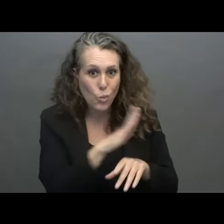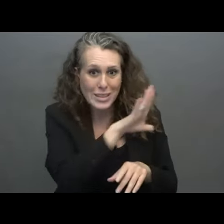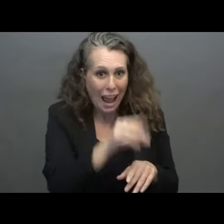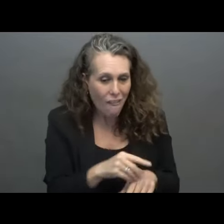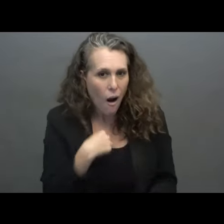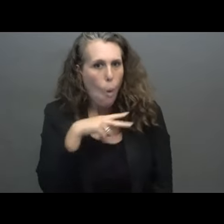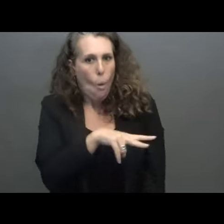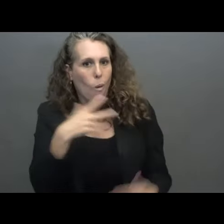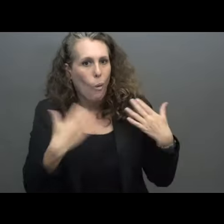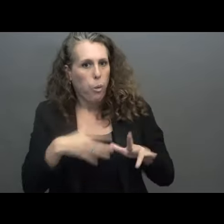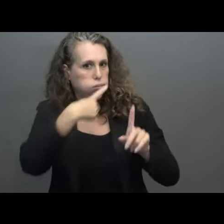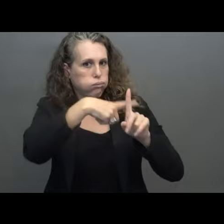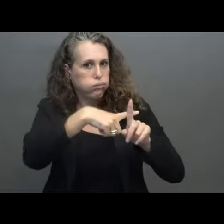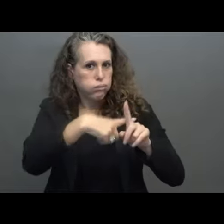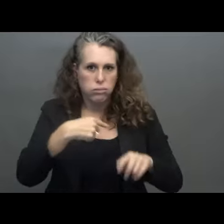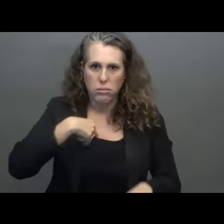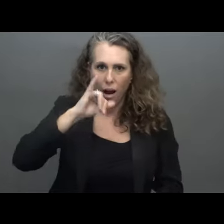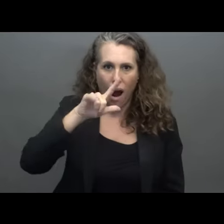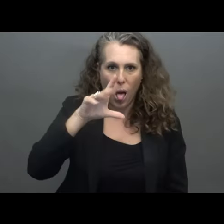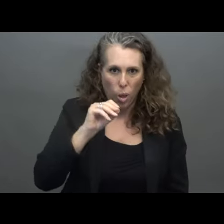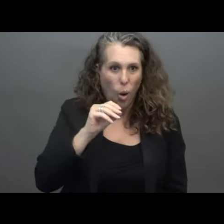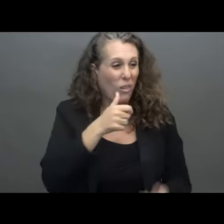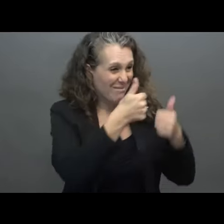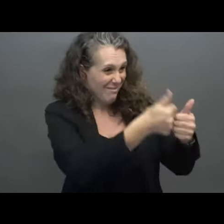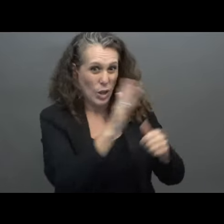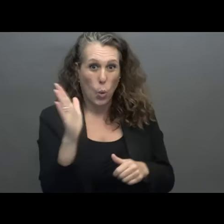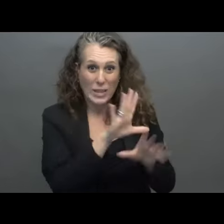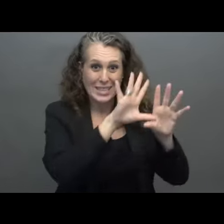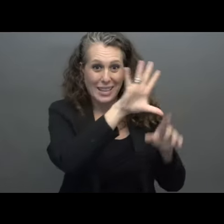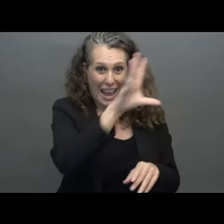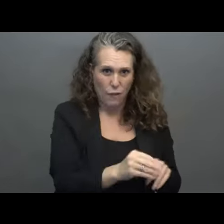in other parts of the world. 16:15:09 So thanks very much very insightful.